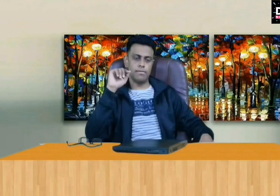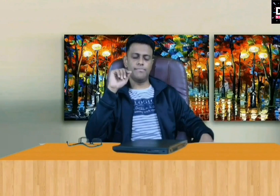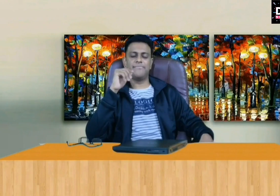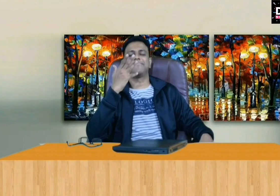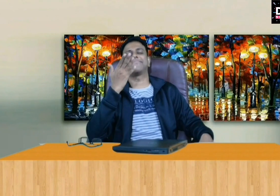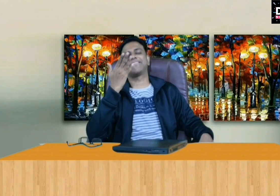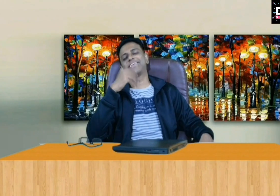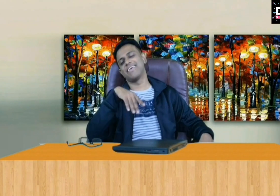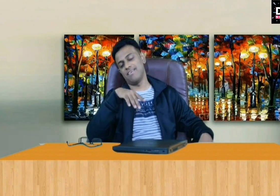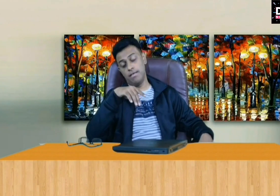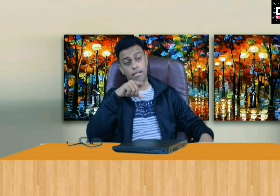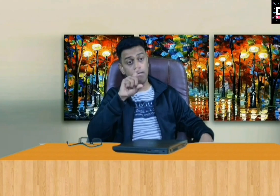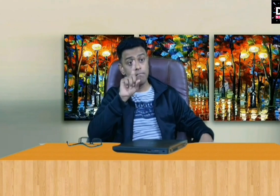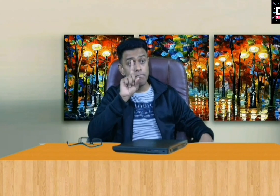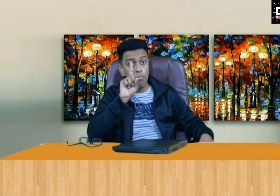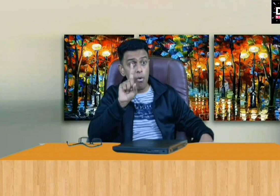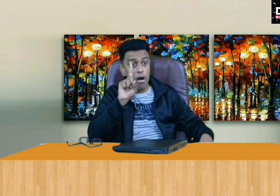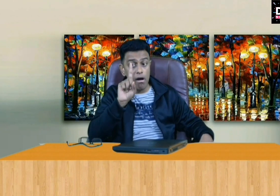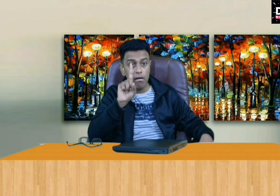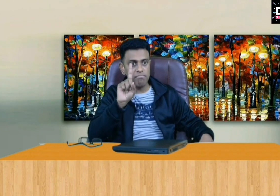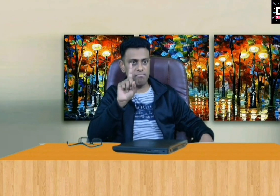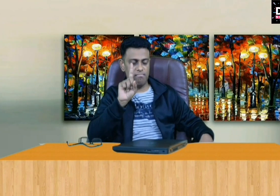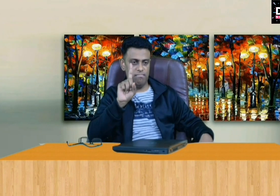[Laugh] Only one..